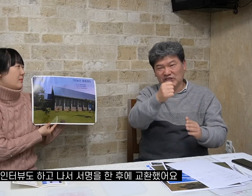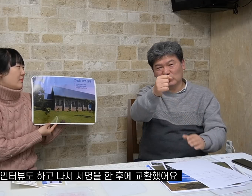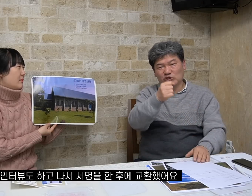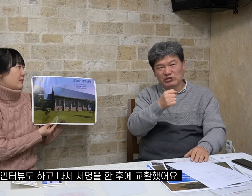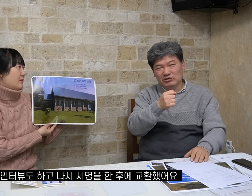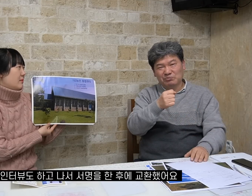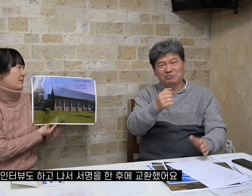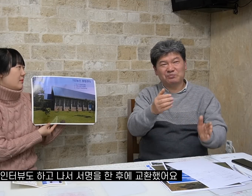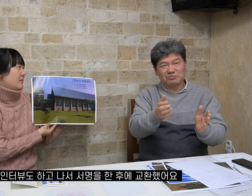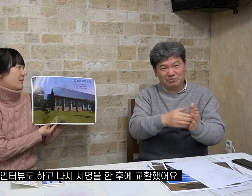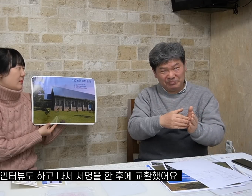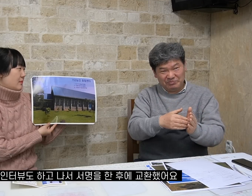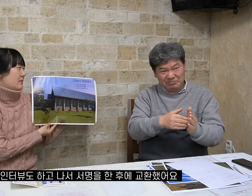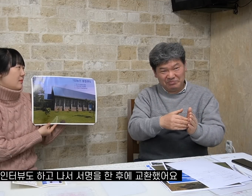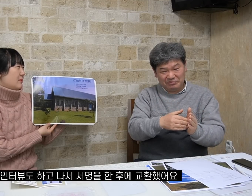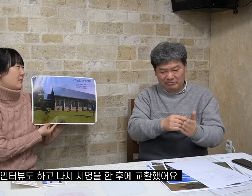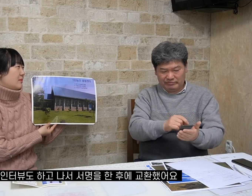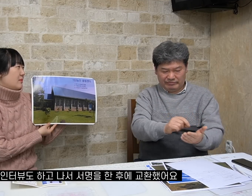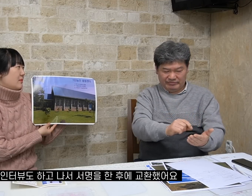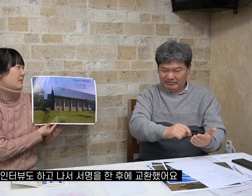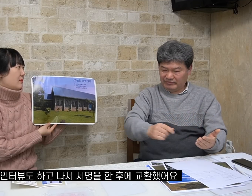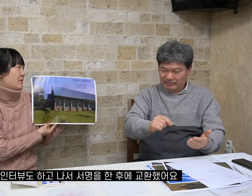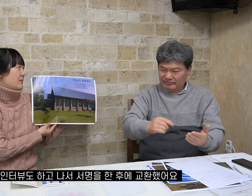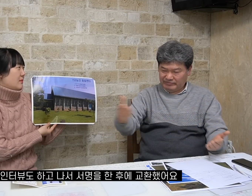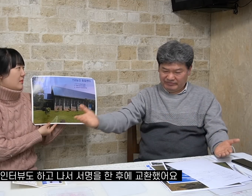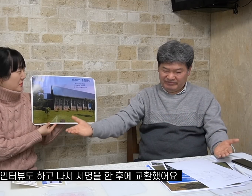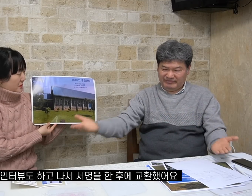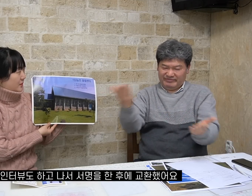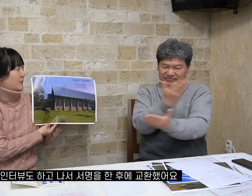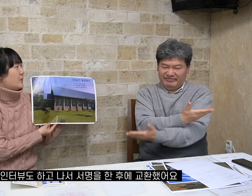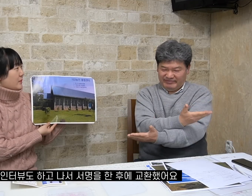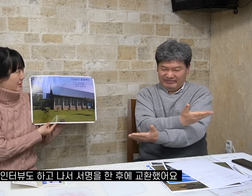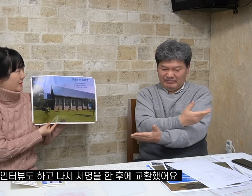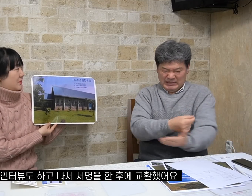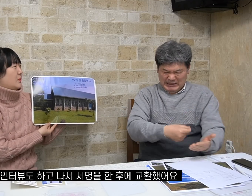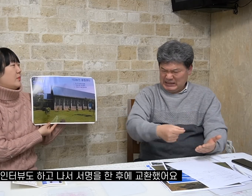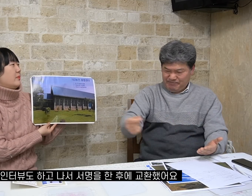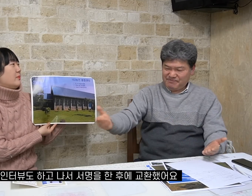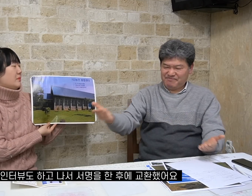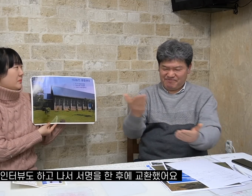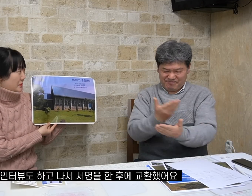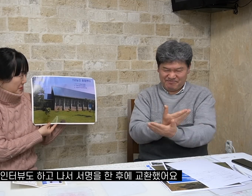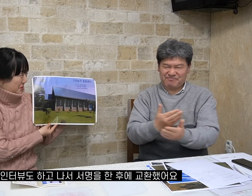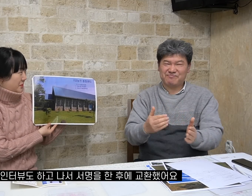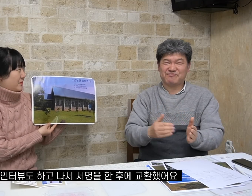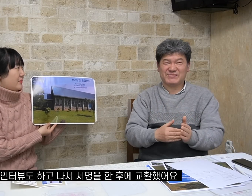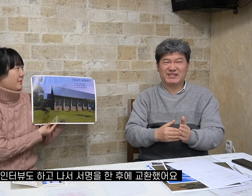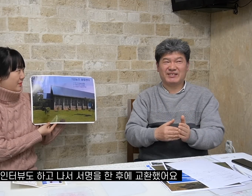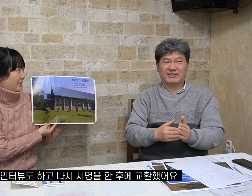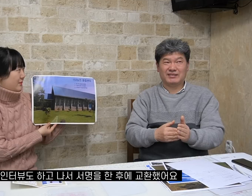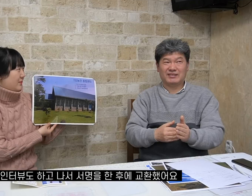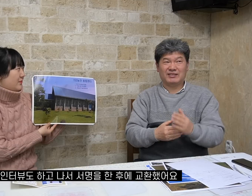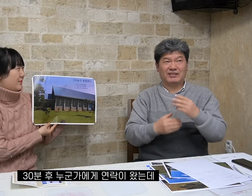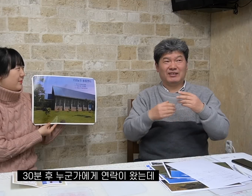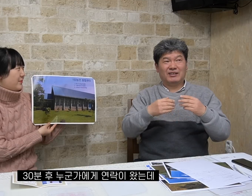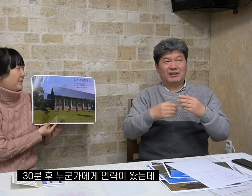After the interview, we signed and exchanged it.